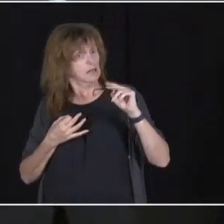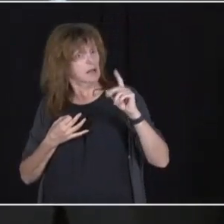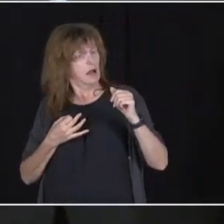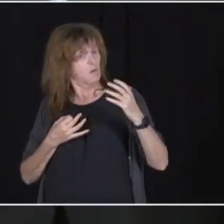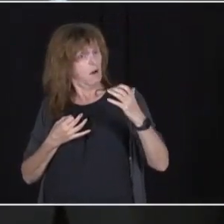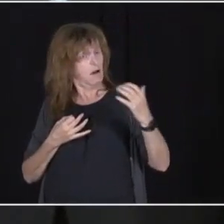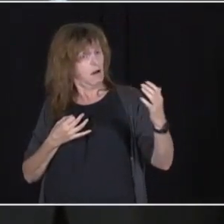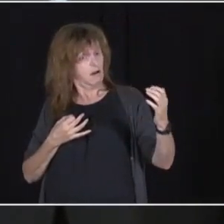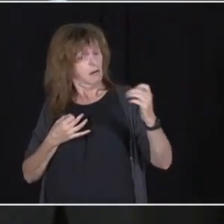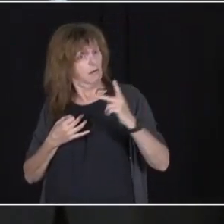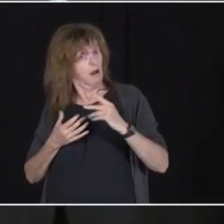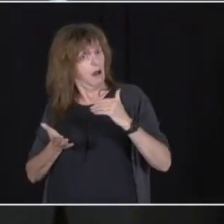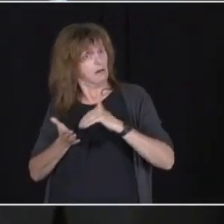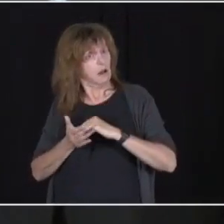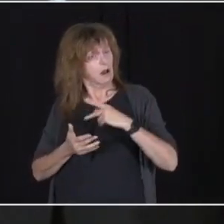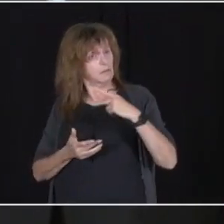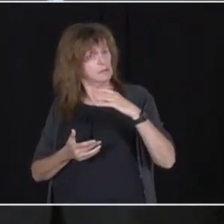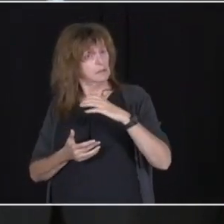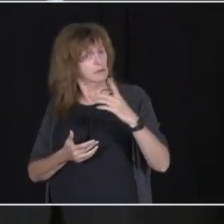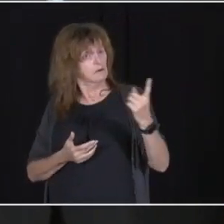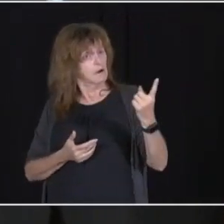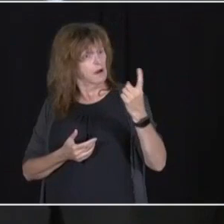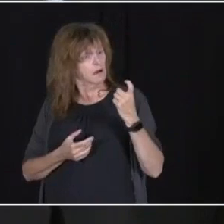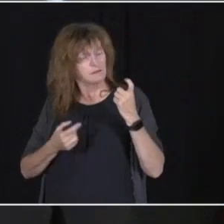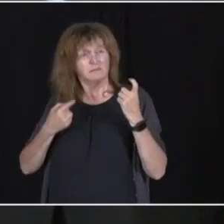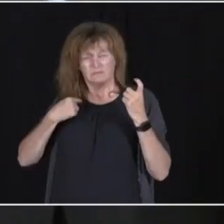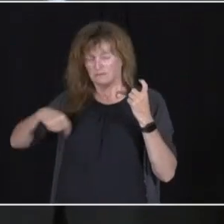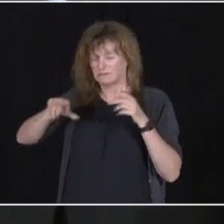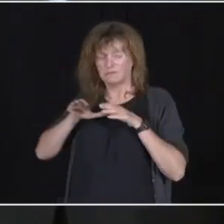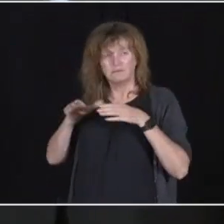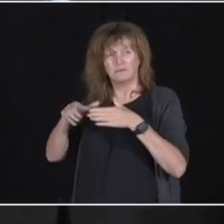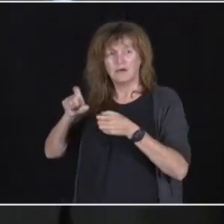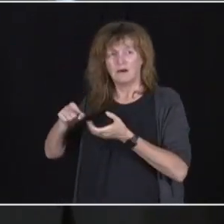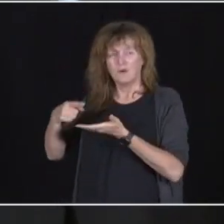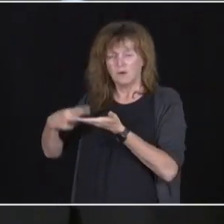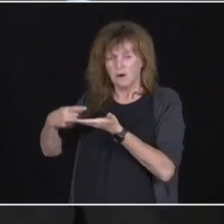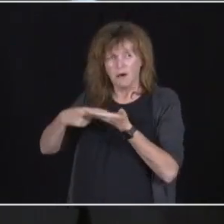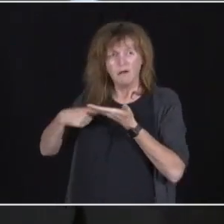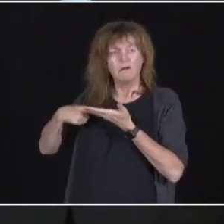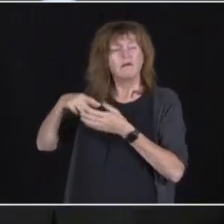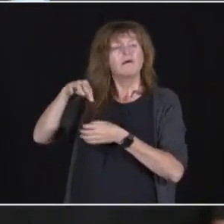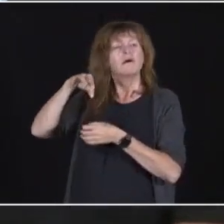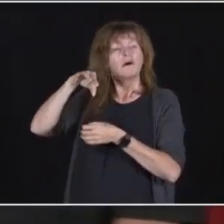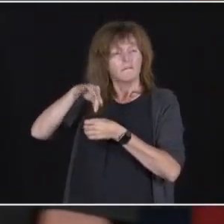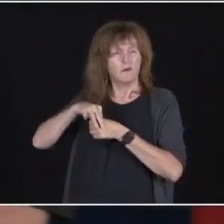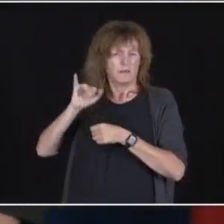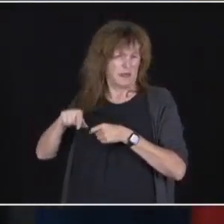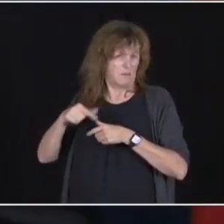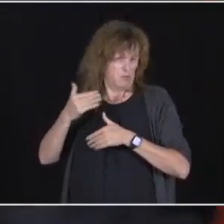that she would like to return to the progressive conservative caucus, that is something that we would bring to the caucus and